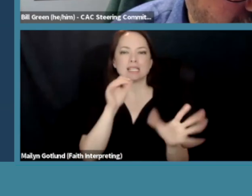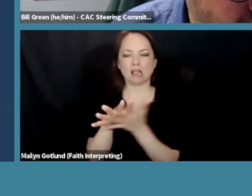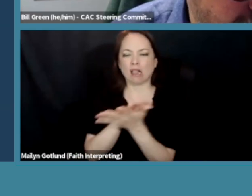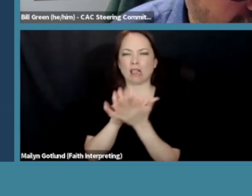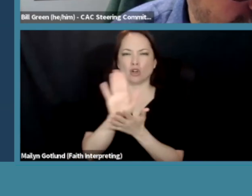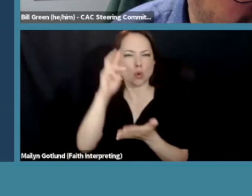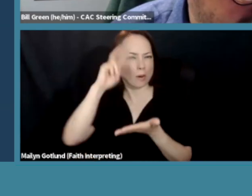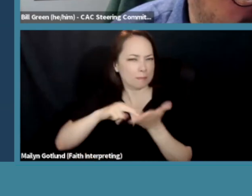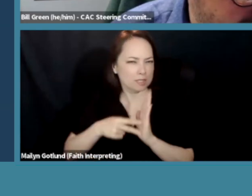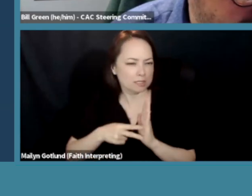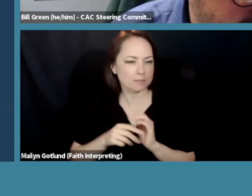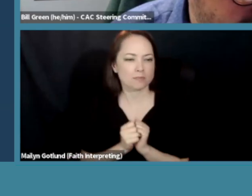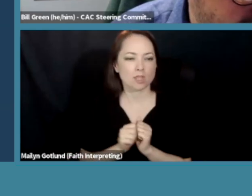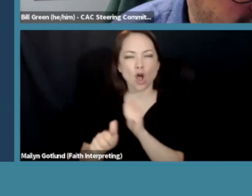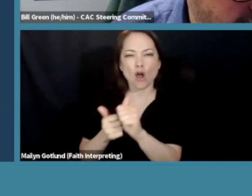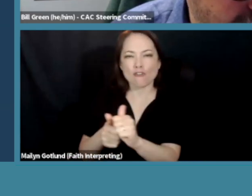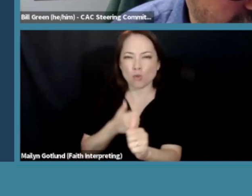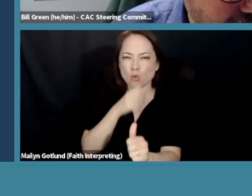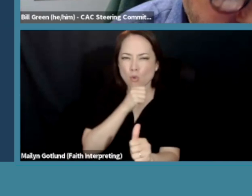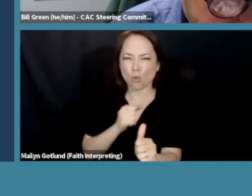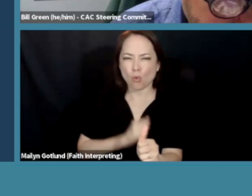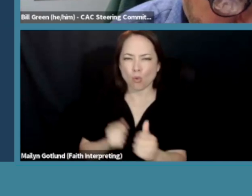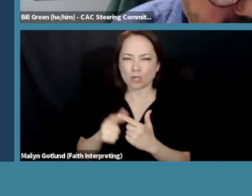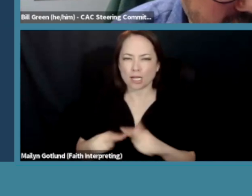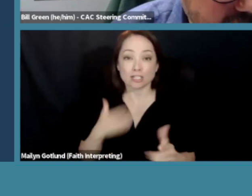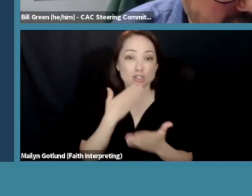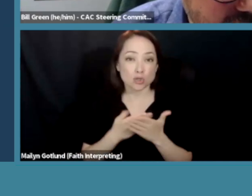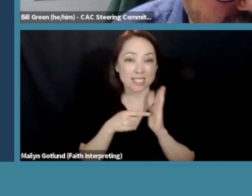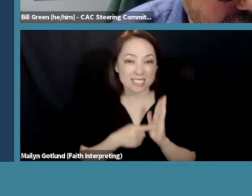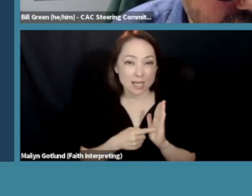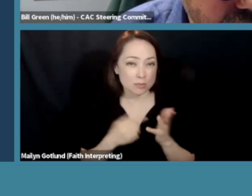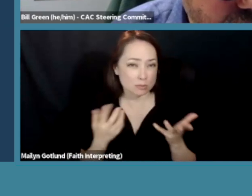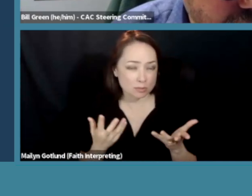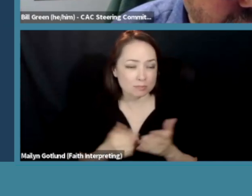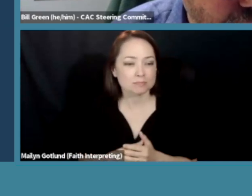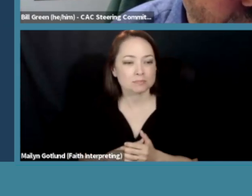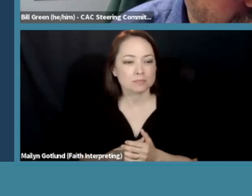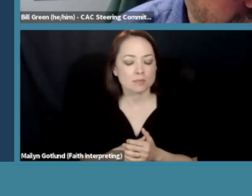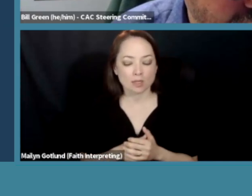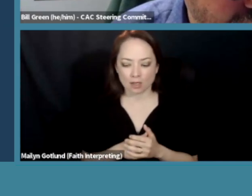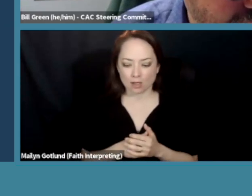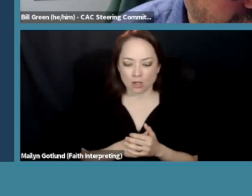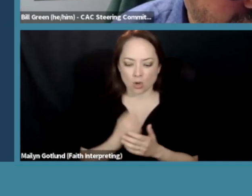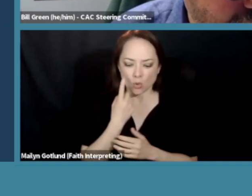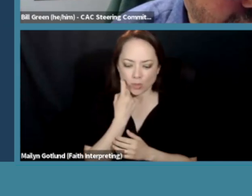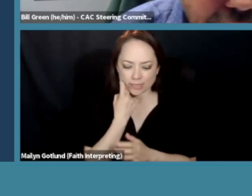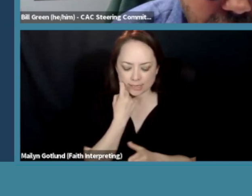Avoid outdated language. I think a good example of that is, for example, recently, I've seen